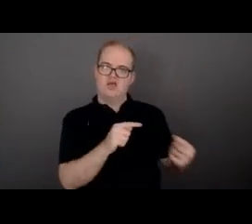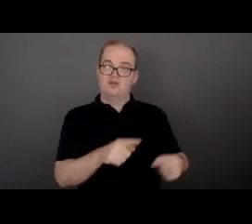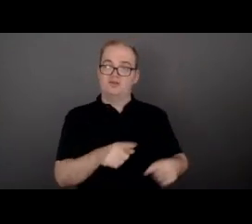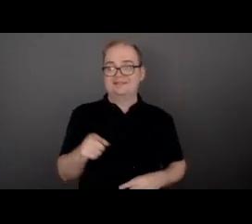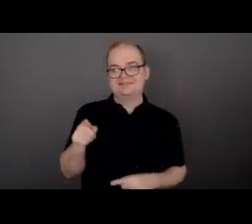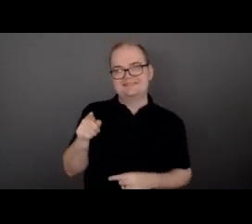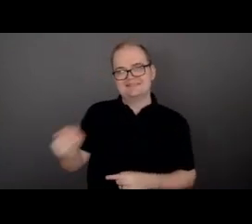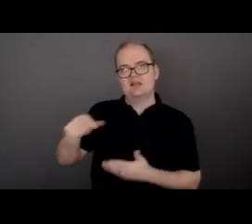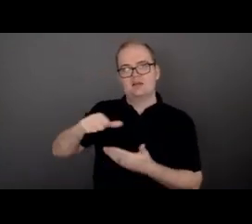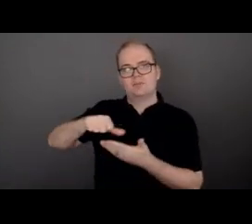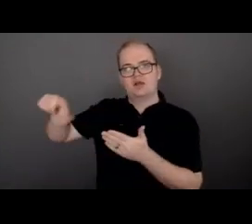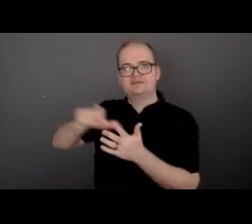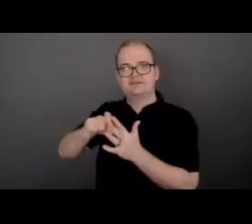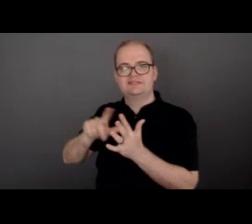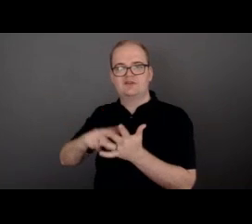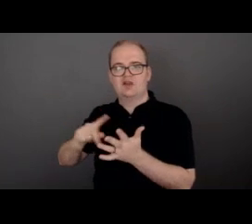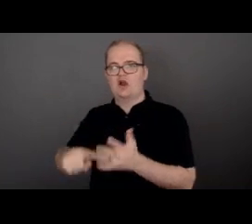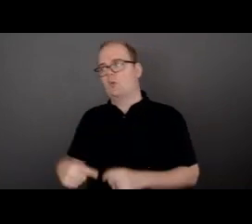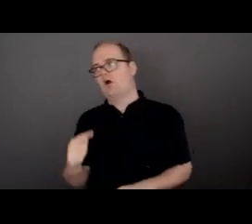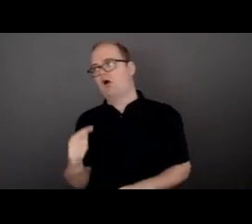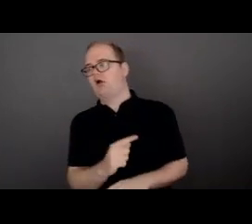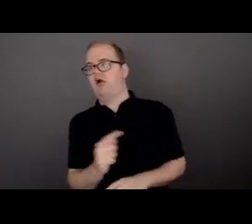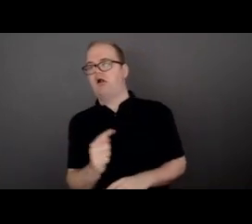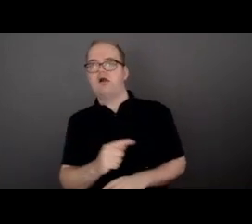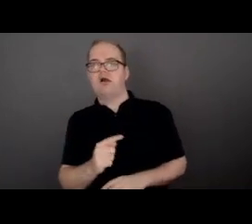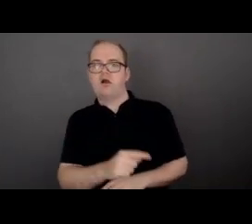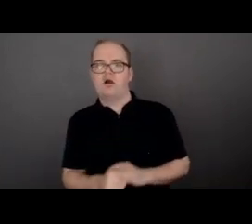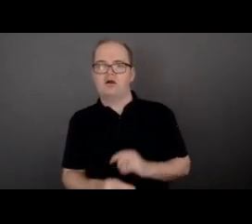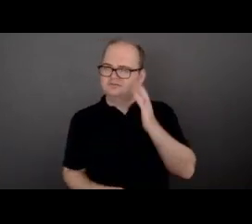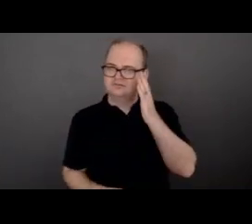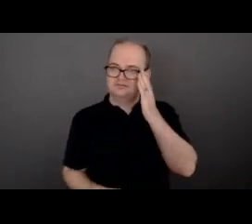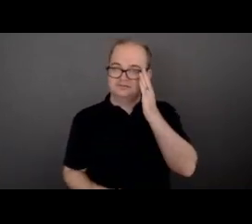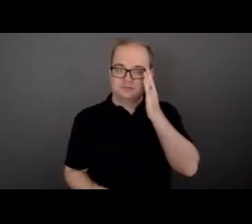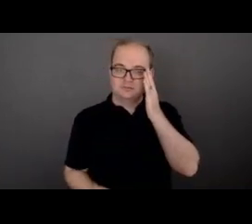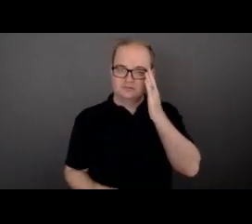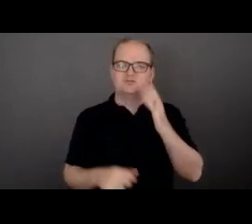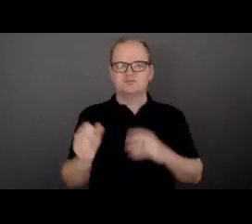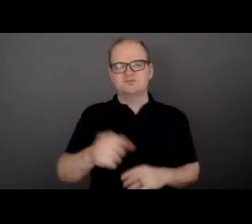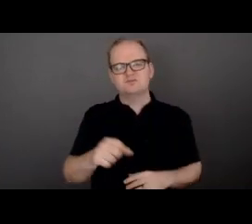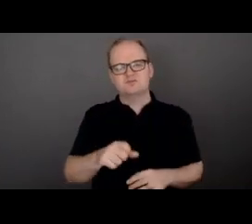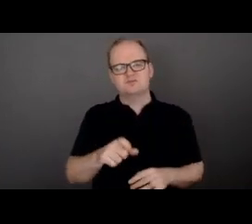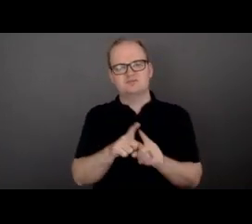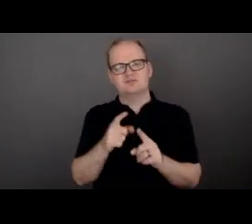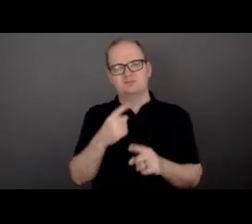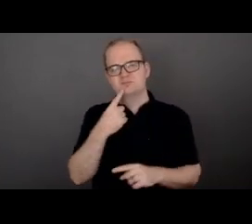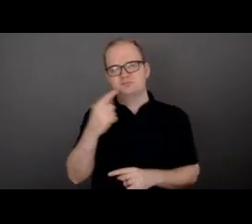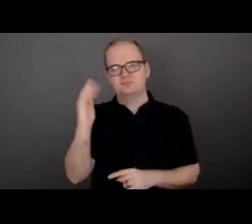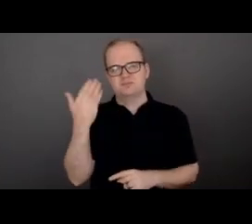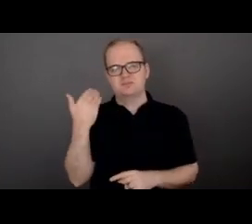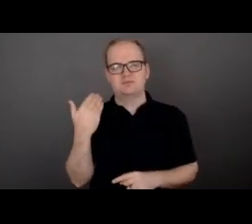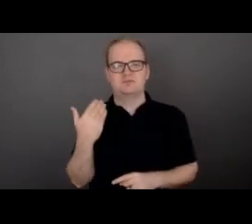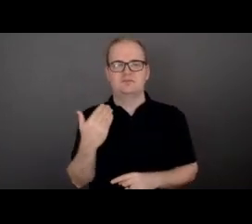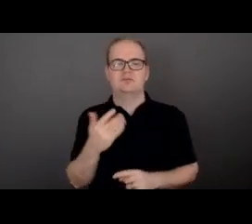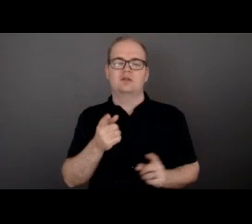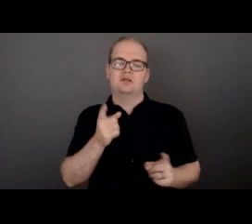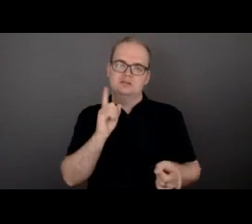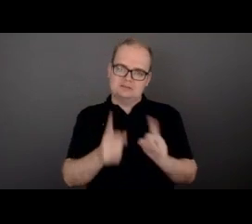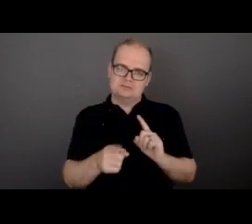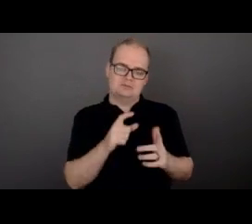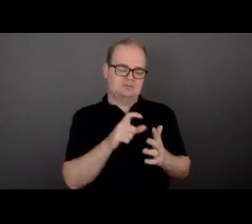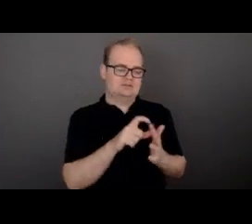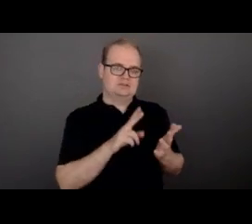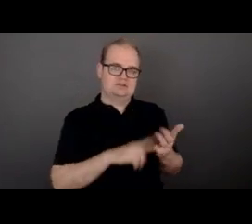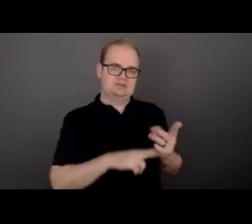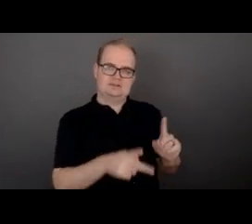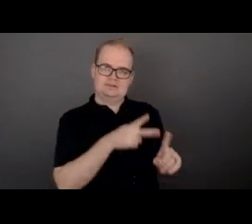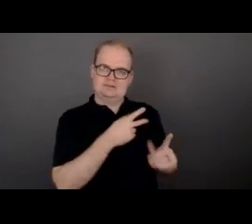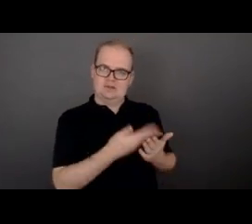So like it was covered before, sometimes the victim/survivor is named as the respondent